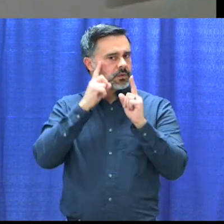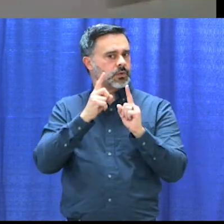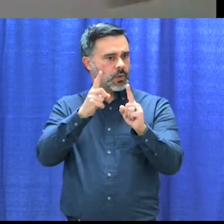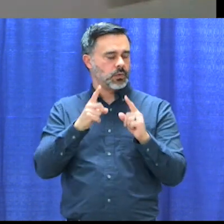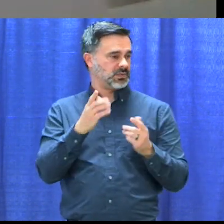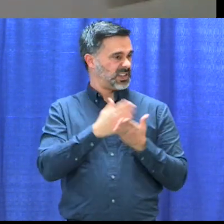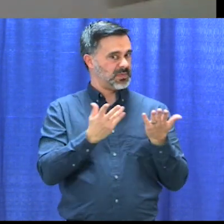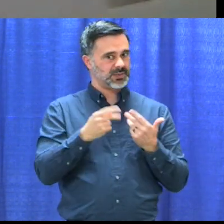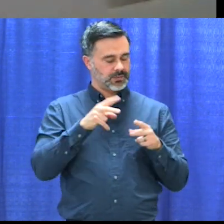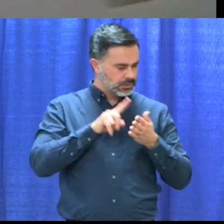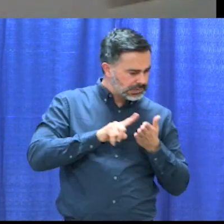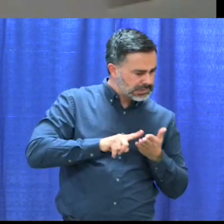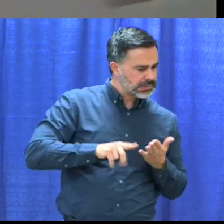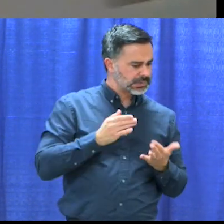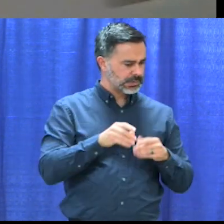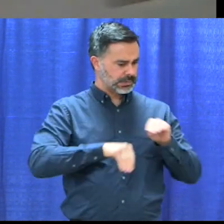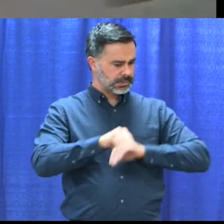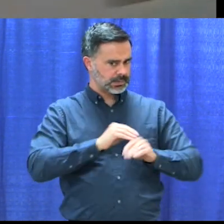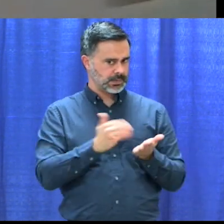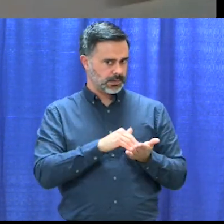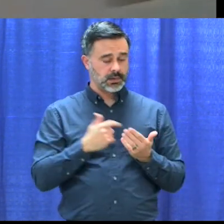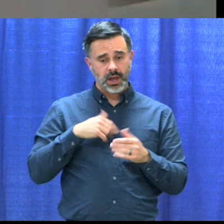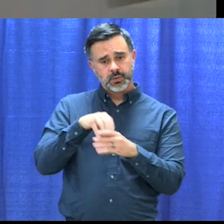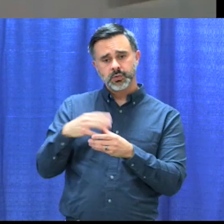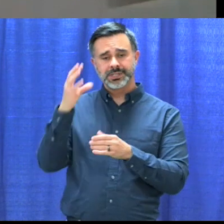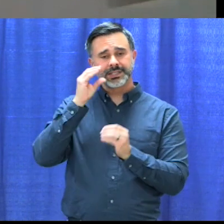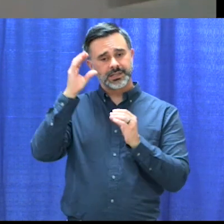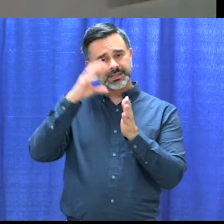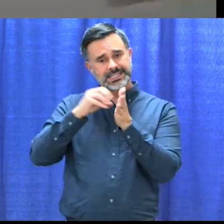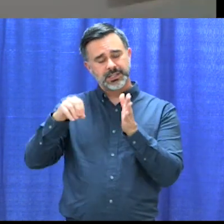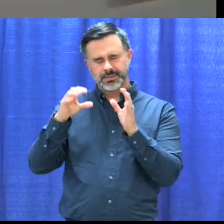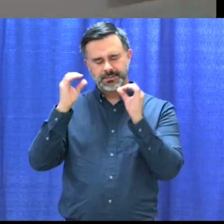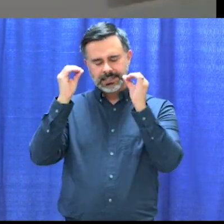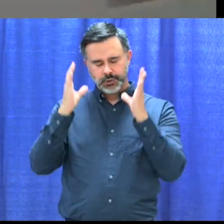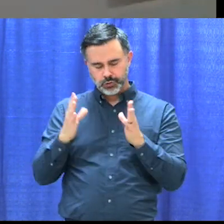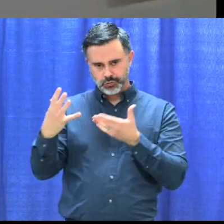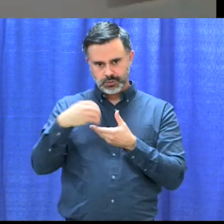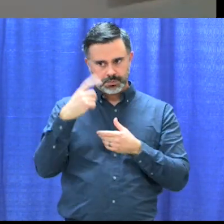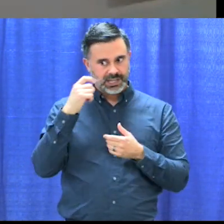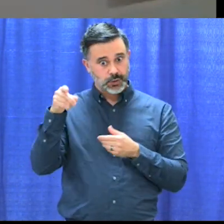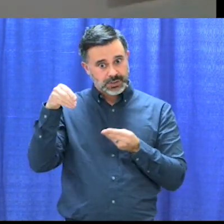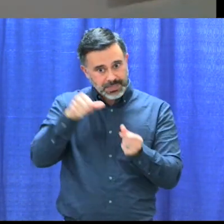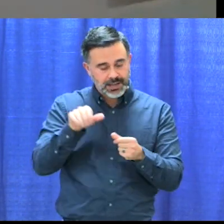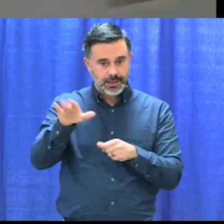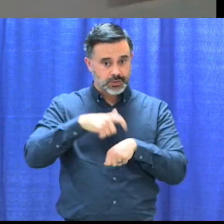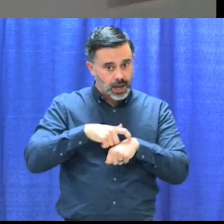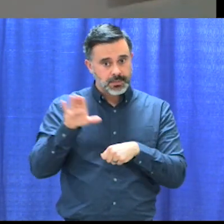And I include teachers in this conversation because I know that there are teachers out there right now who are spending their own time and money to make sure that all of our